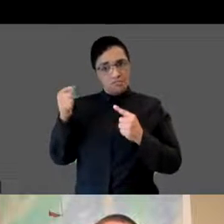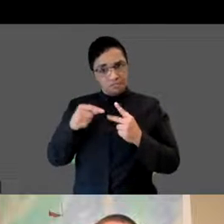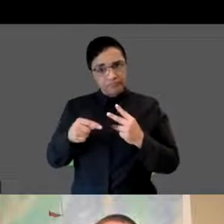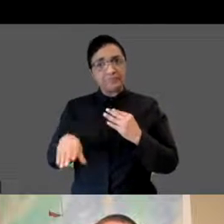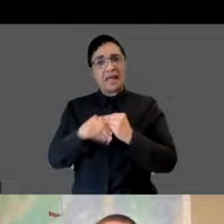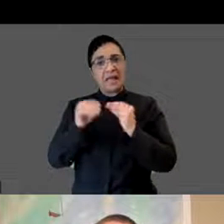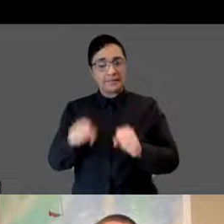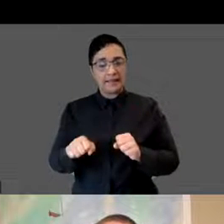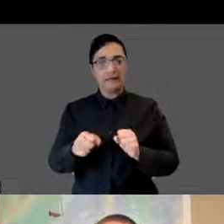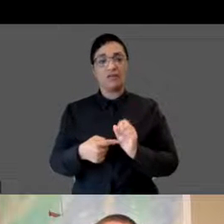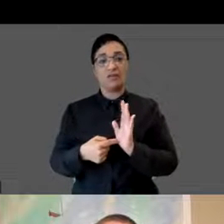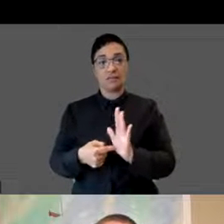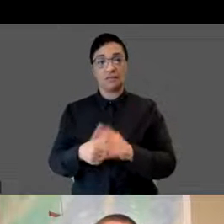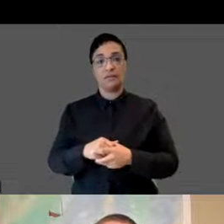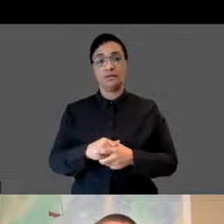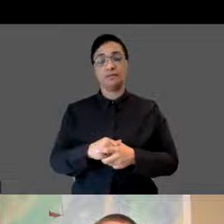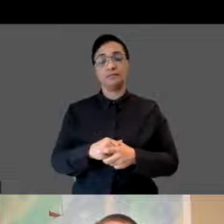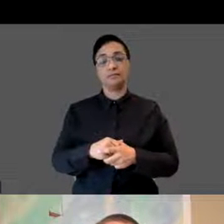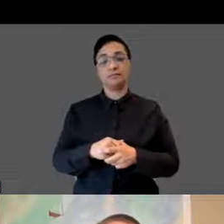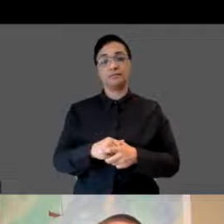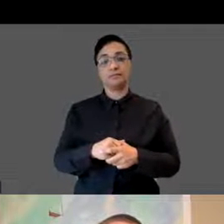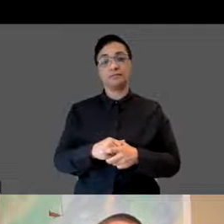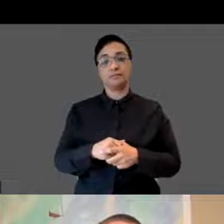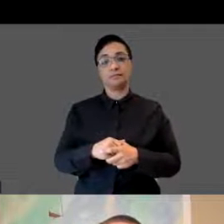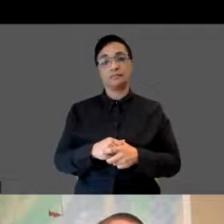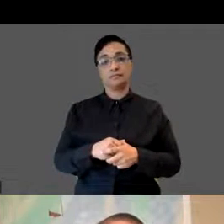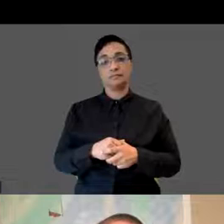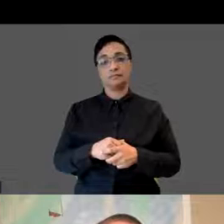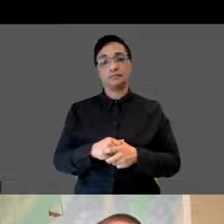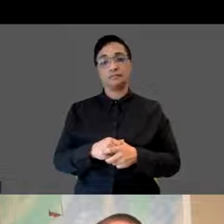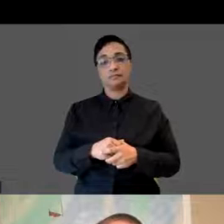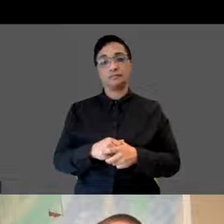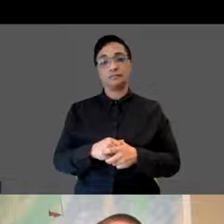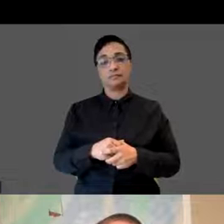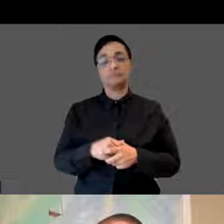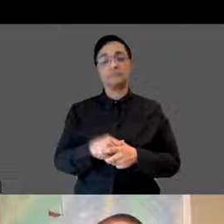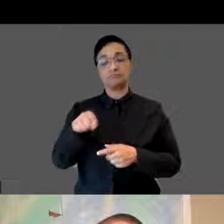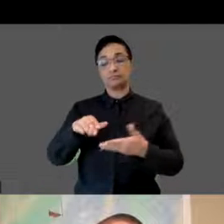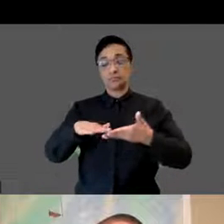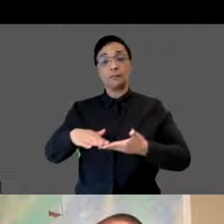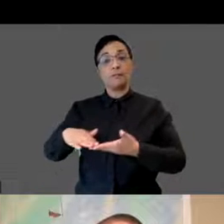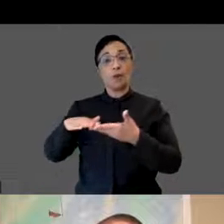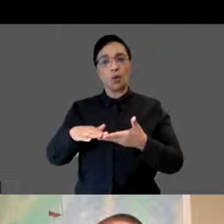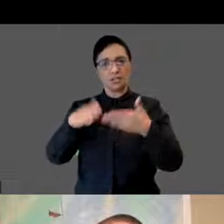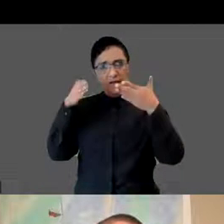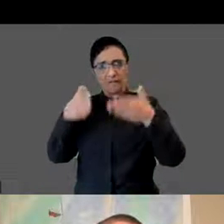But, for example, we got the for organizations are focused are the autistic community, for